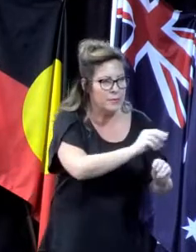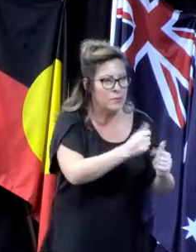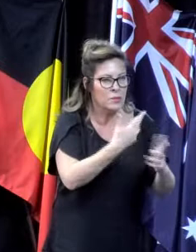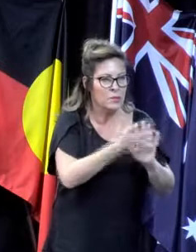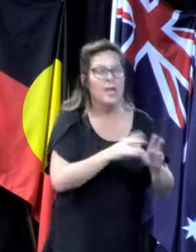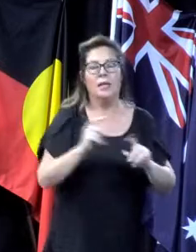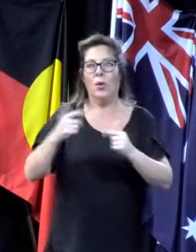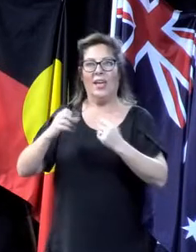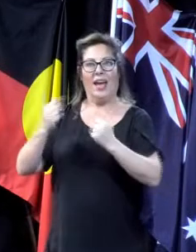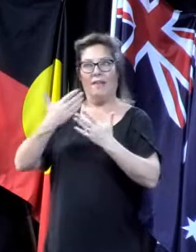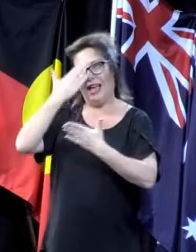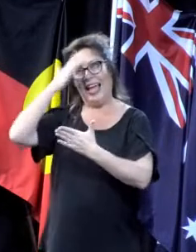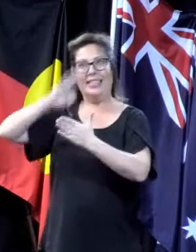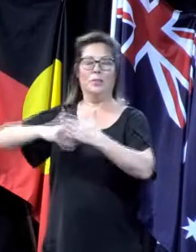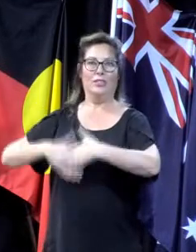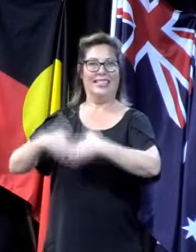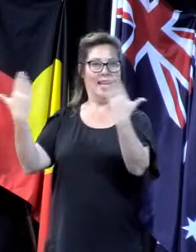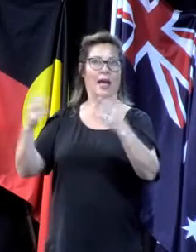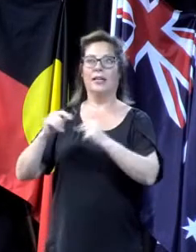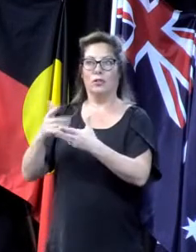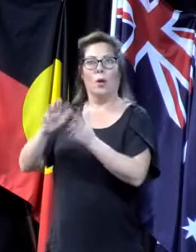And this is from year six coming into year seven.